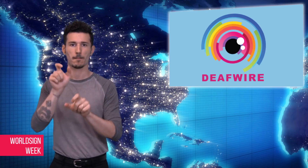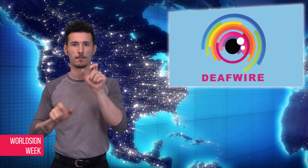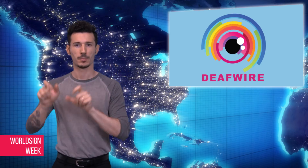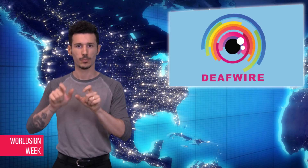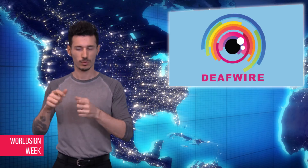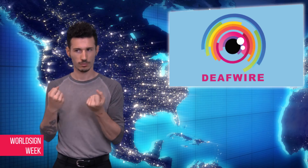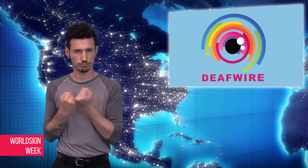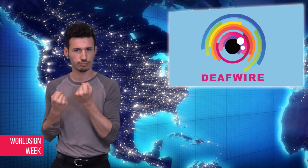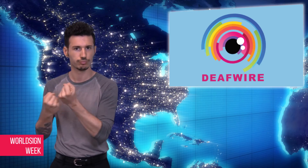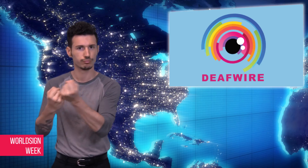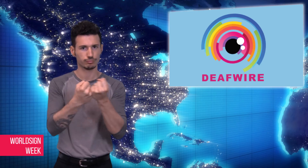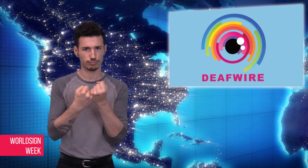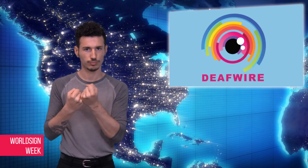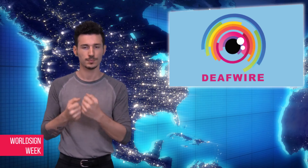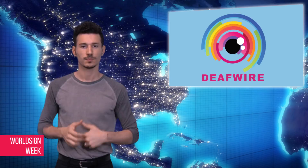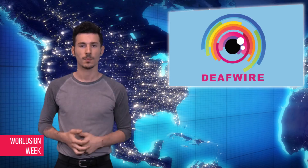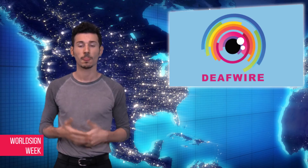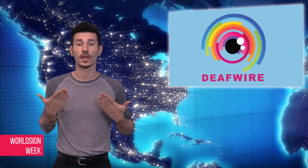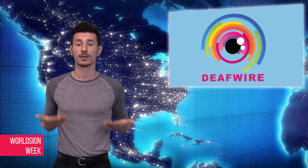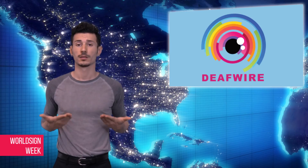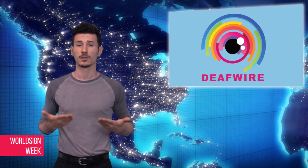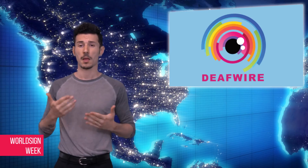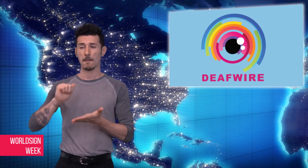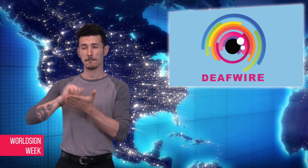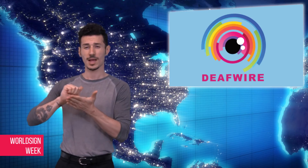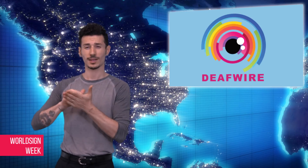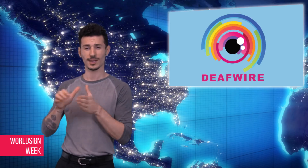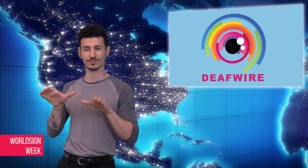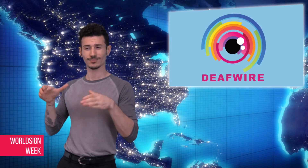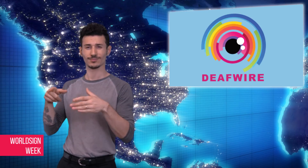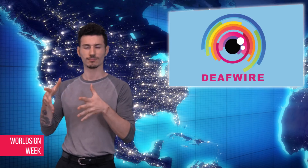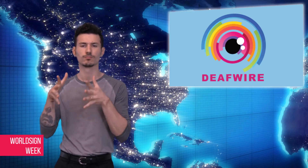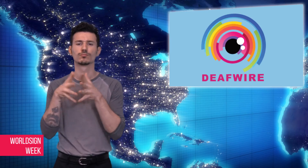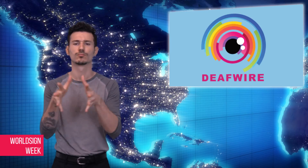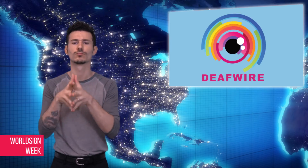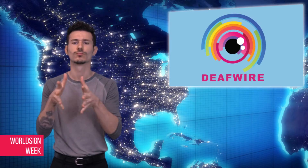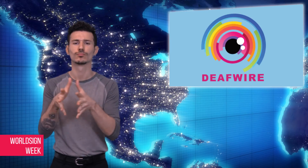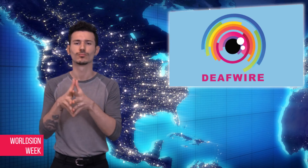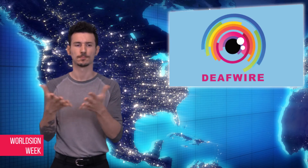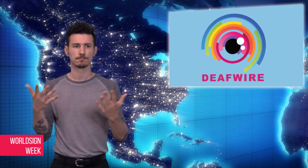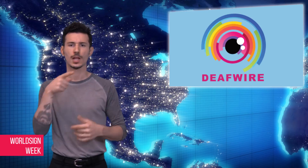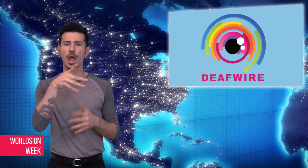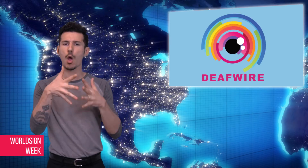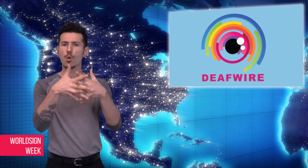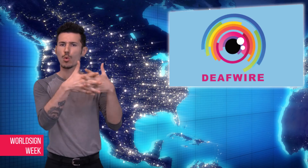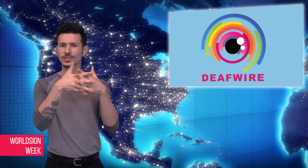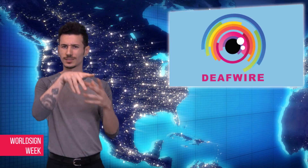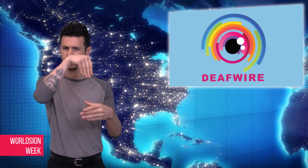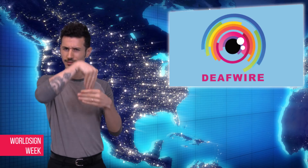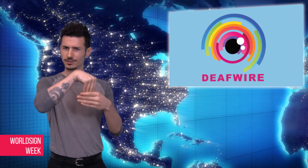USA wireless providers offer